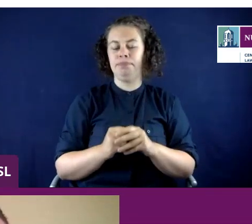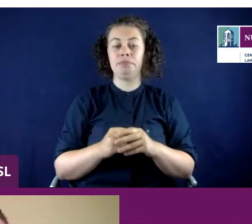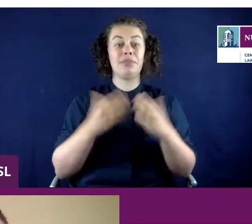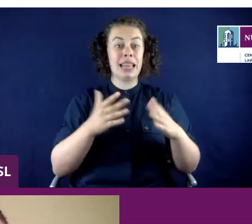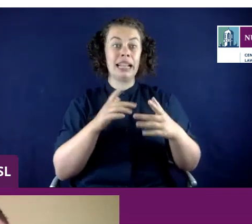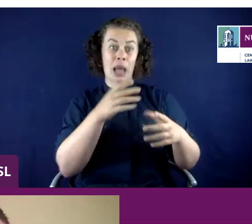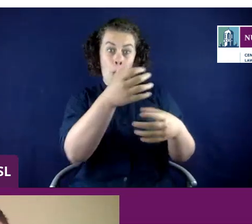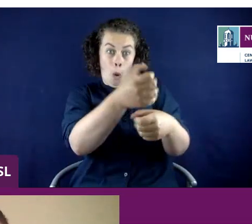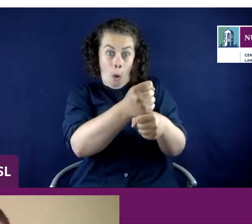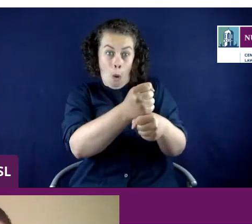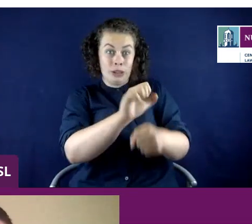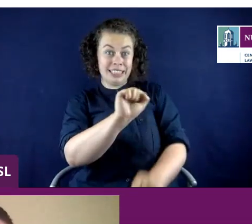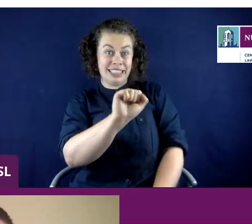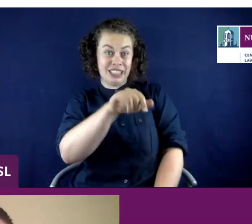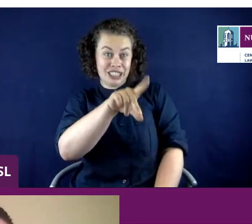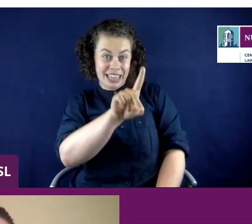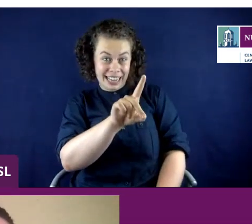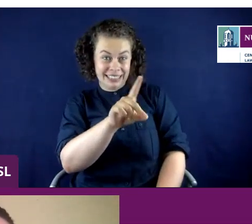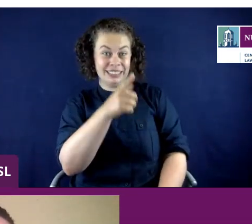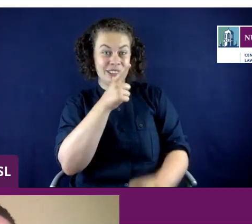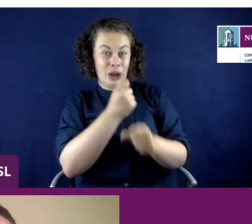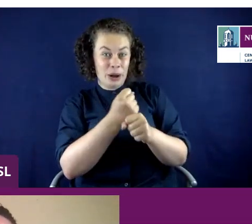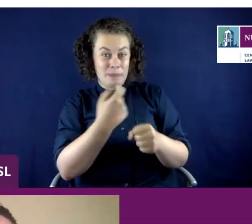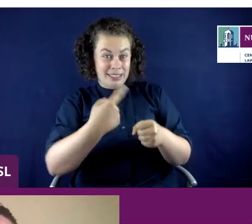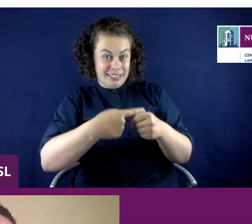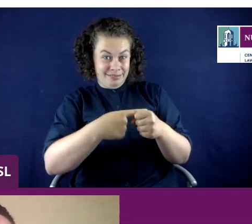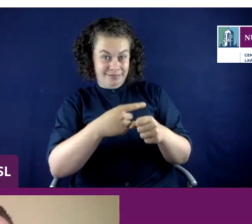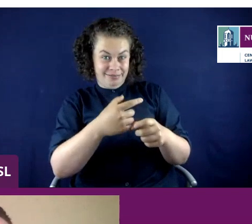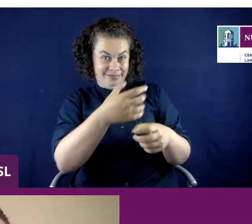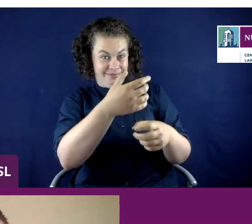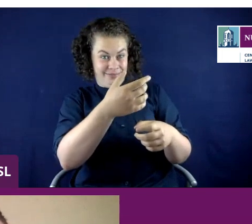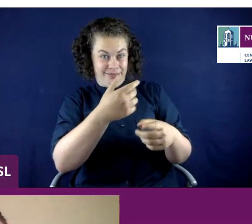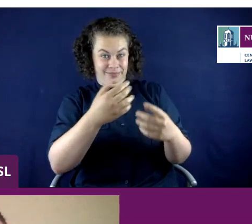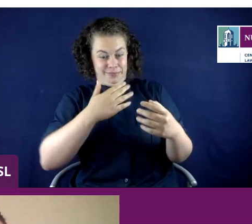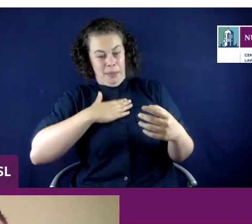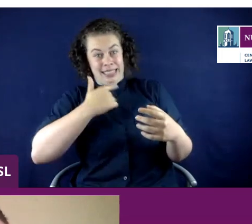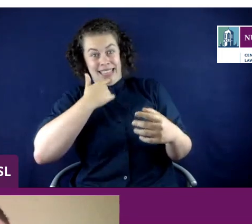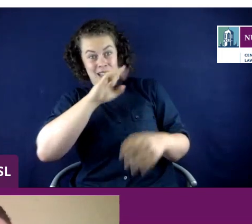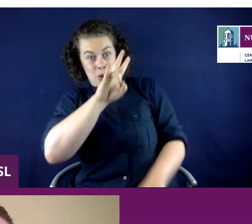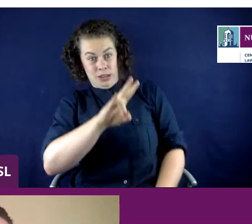Thank you for that. I will stay with Sinead for the next question.